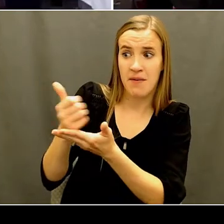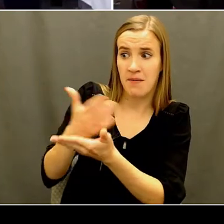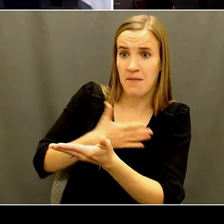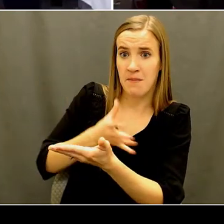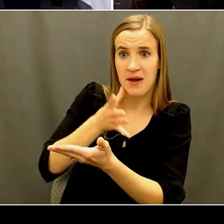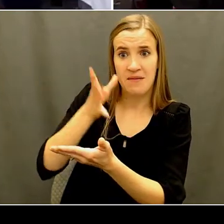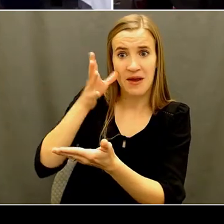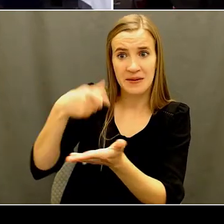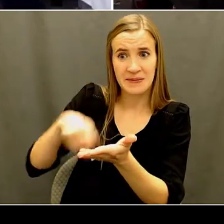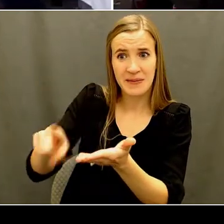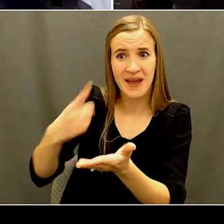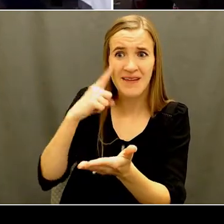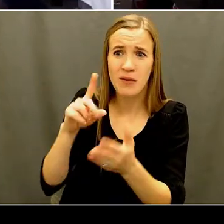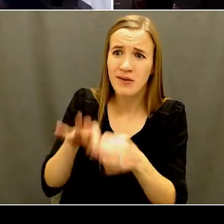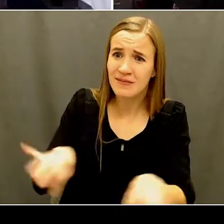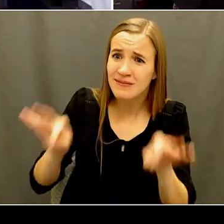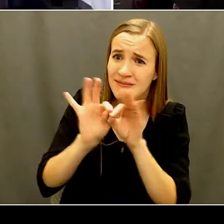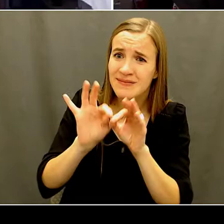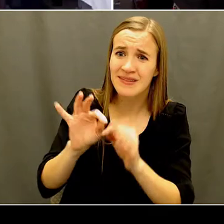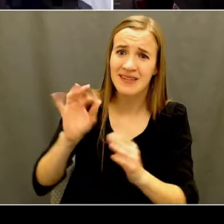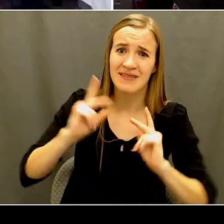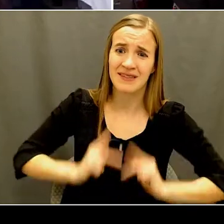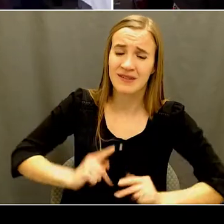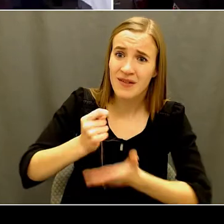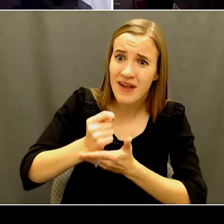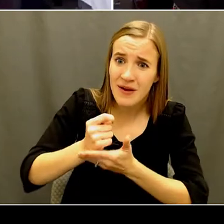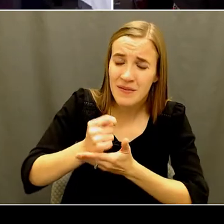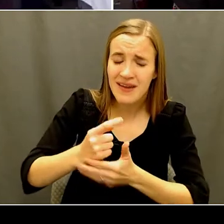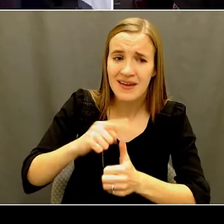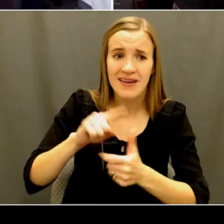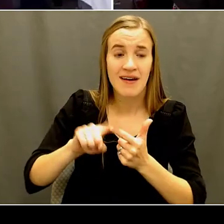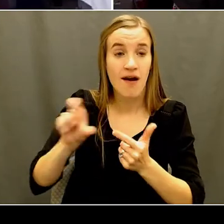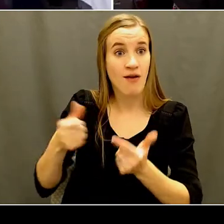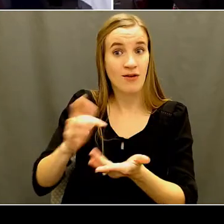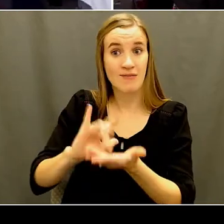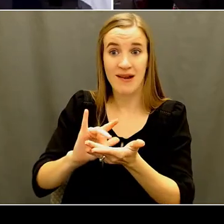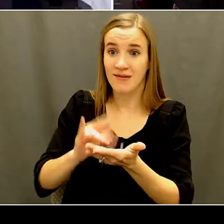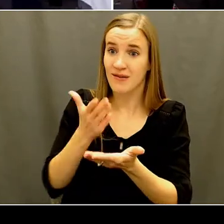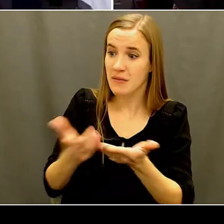medical equipment that I needed. But again, I didn't realize all of the